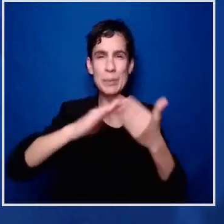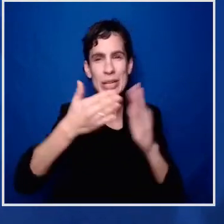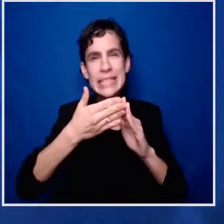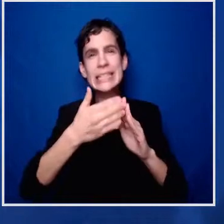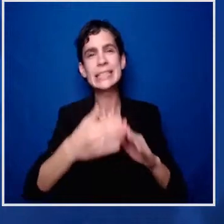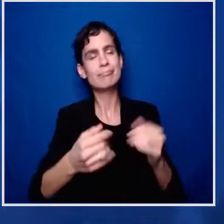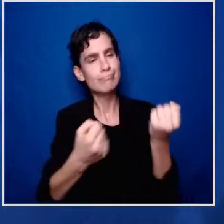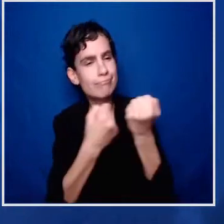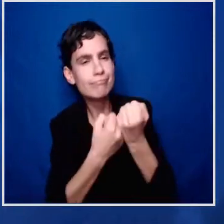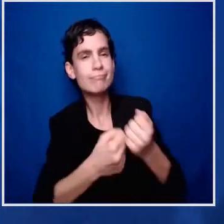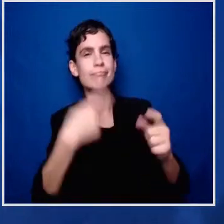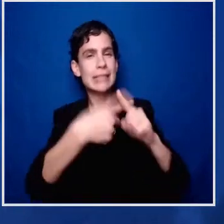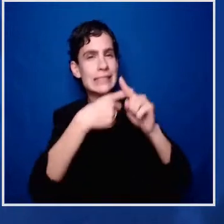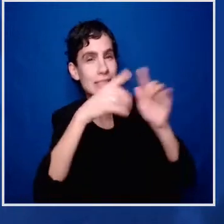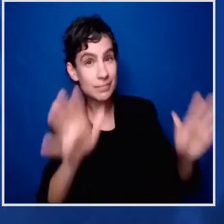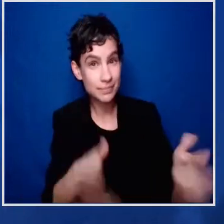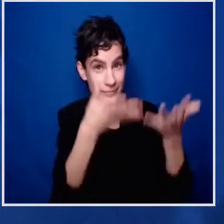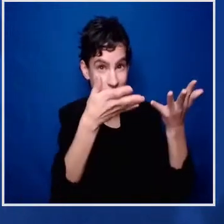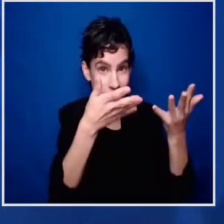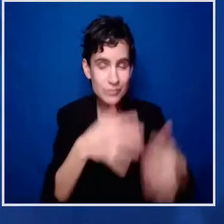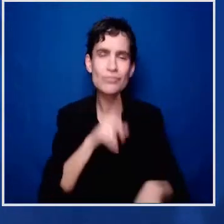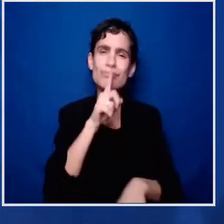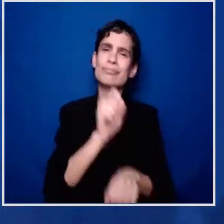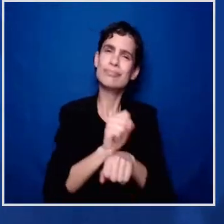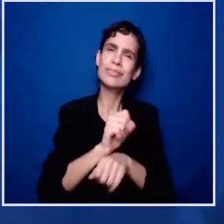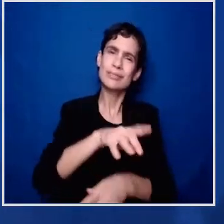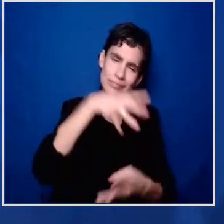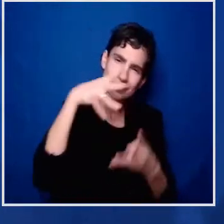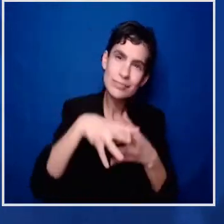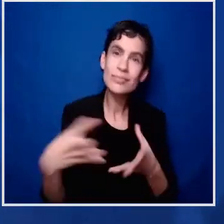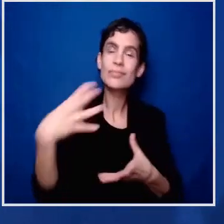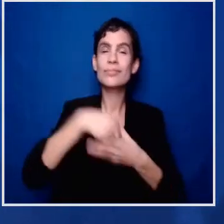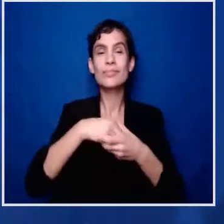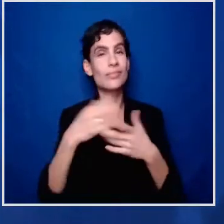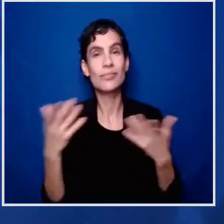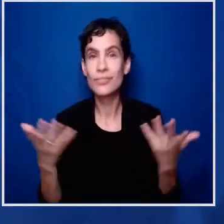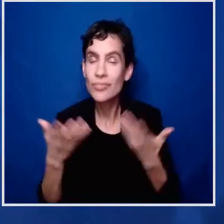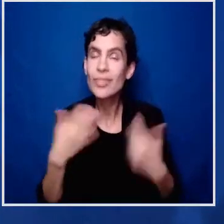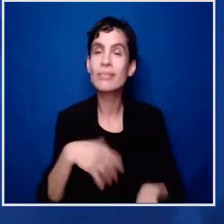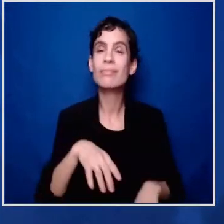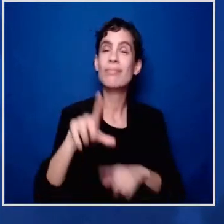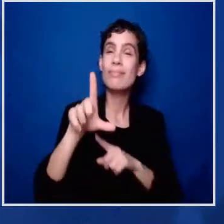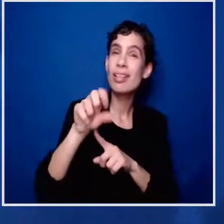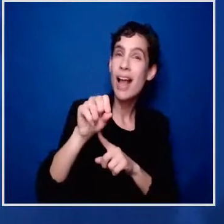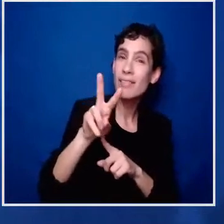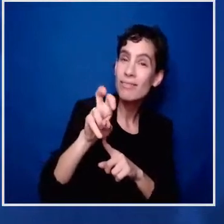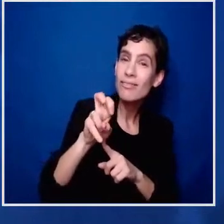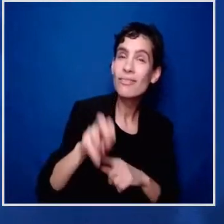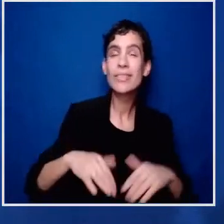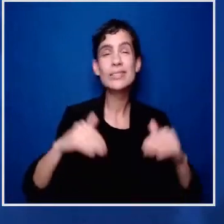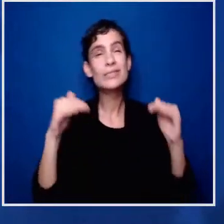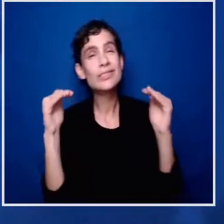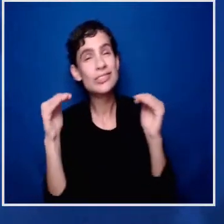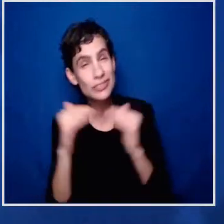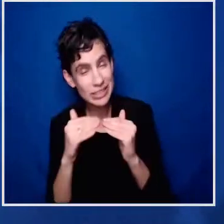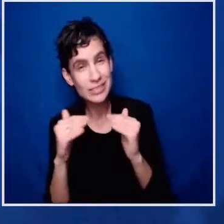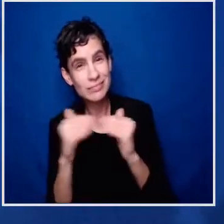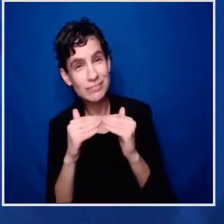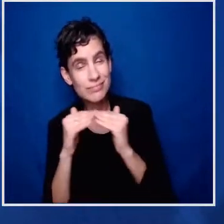GALVANIZED, READY TO HELP LEAD AMERICA OUT OF ITS STRUGGLES. AND TOURED DR. KING'S VISION OF THE BELOVED COMMUNITY . A SOCIETY ROOTED IN LOVE,